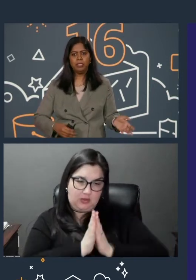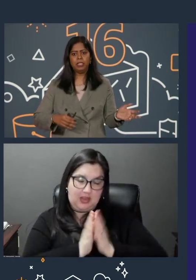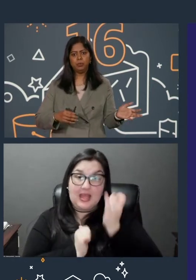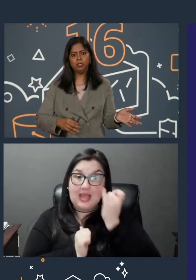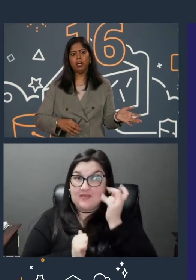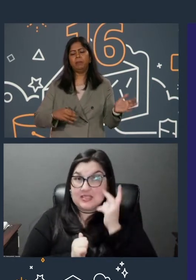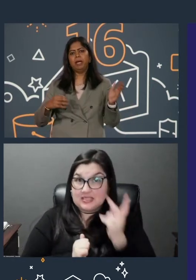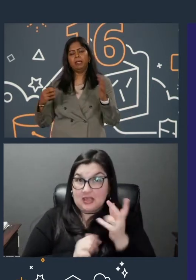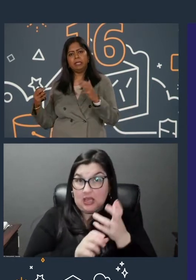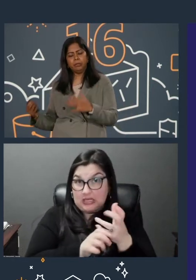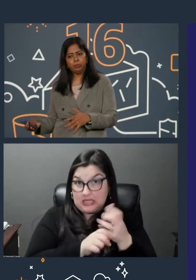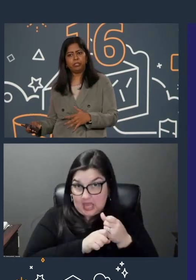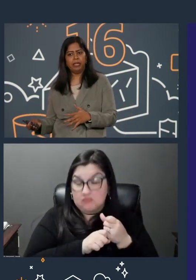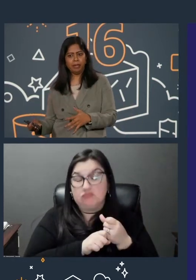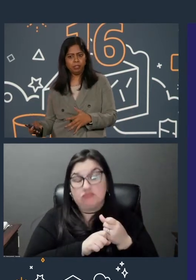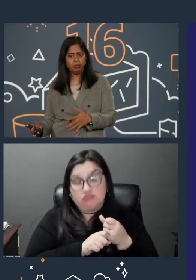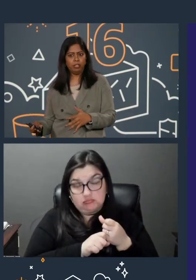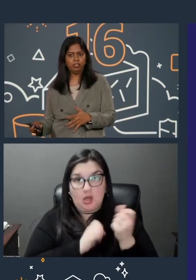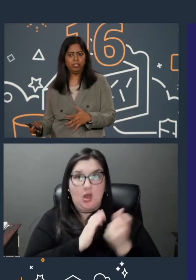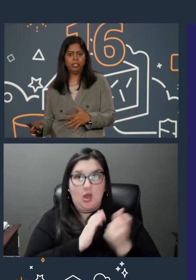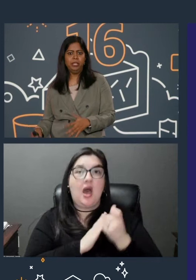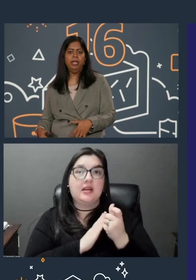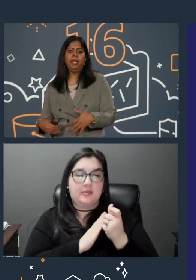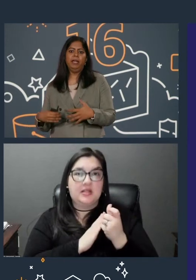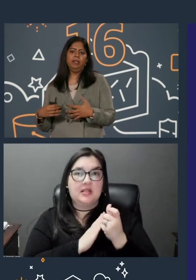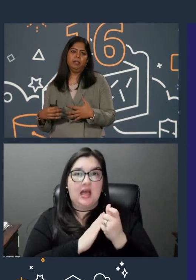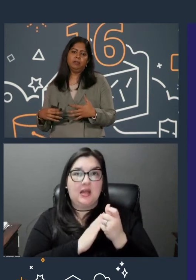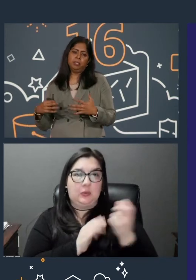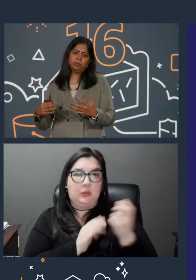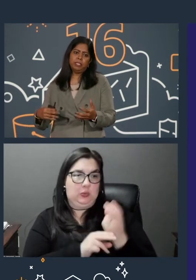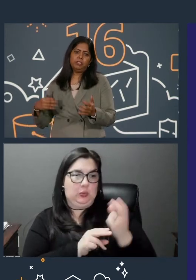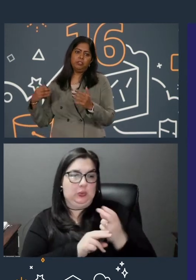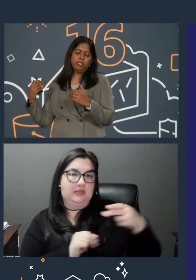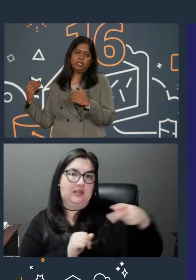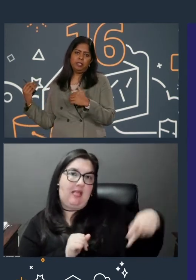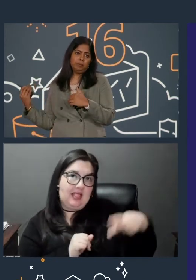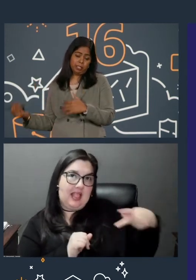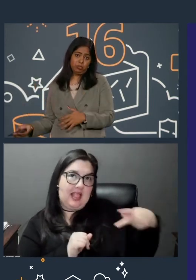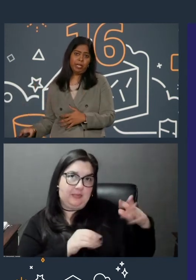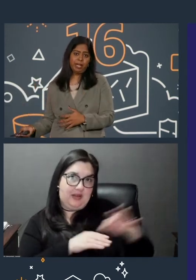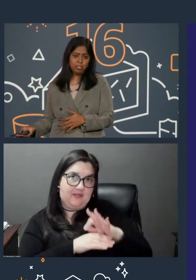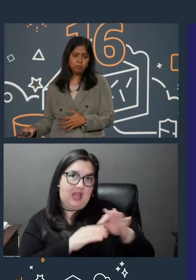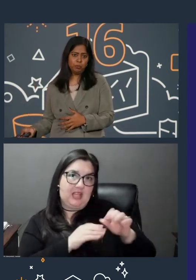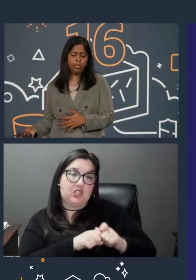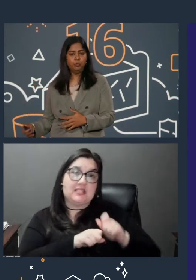it will automatically invoke the Lambda function and, you know, send it to the S3 access point,